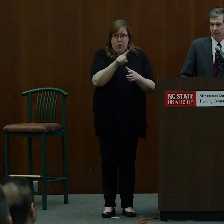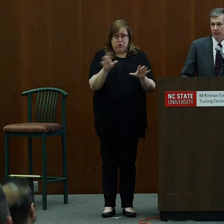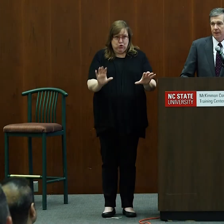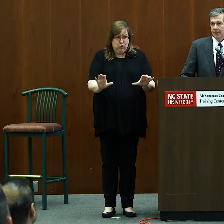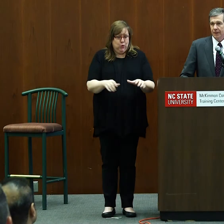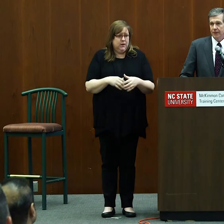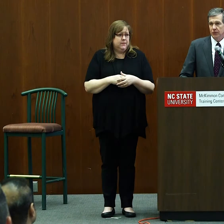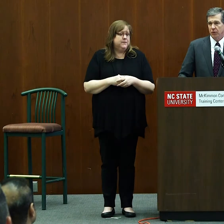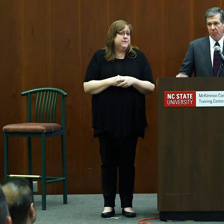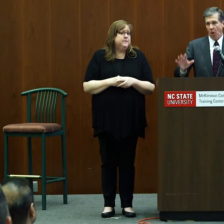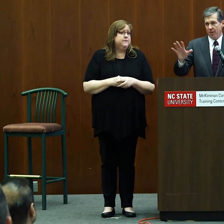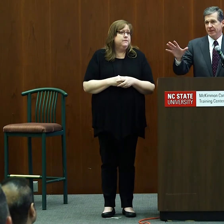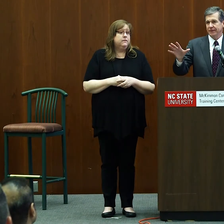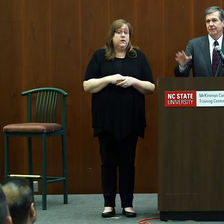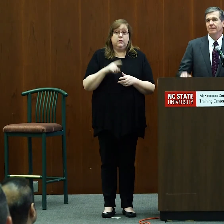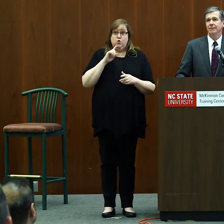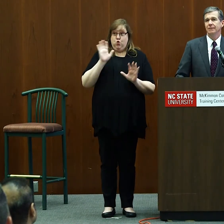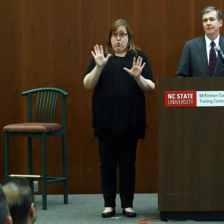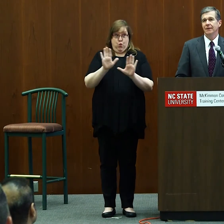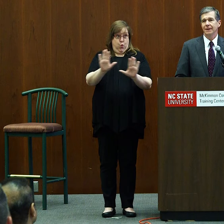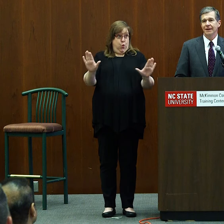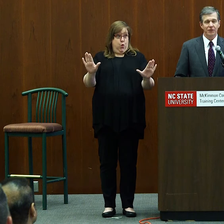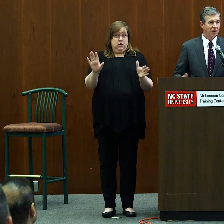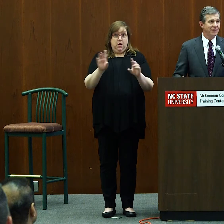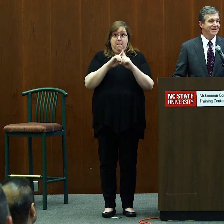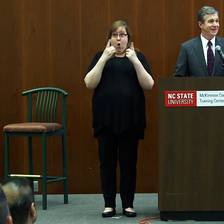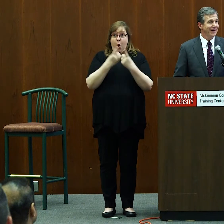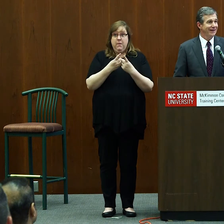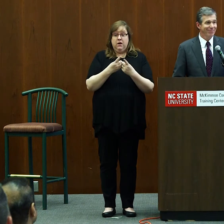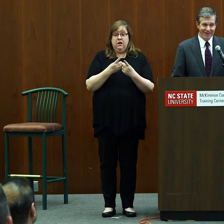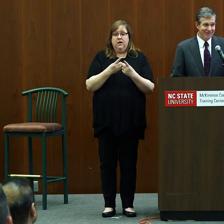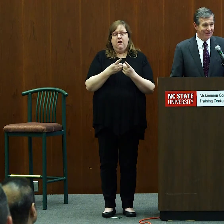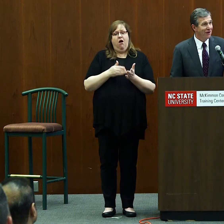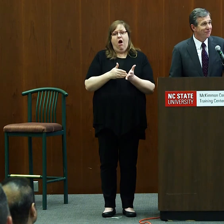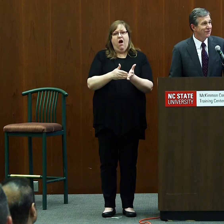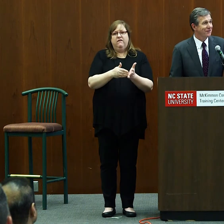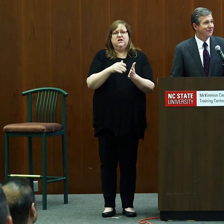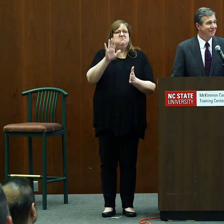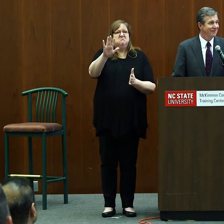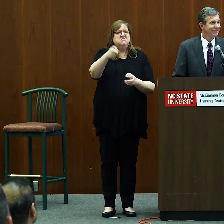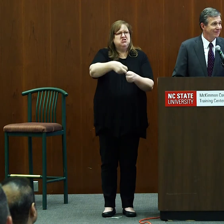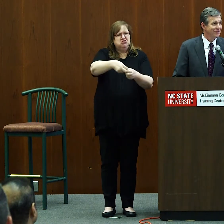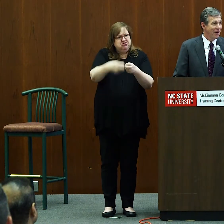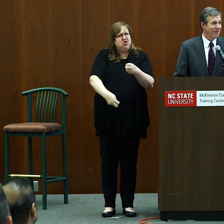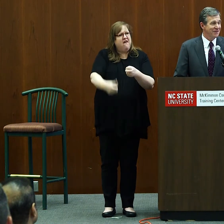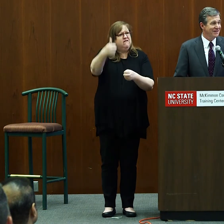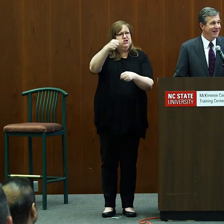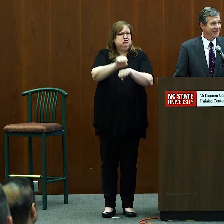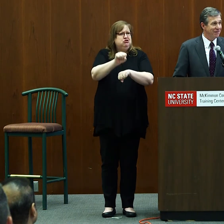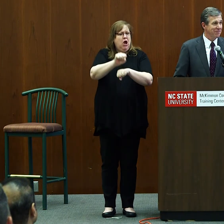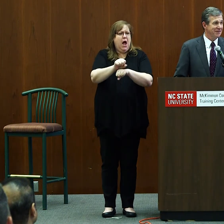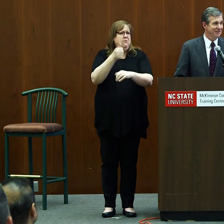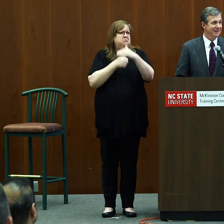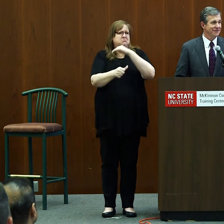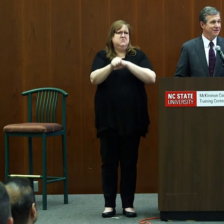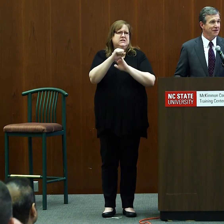Your department is often said it's the toughest job in state government. It is the